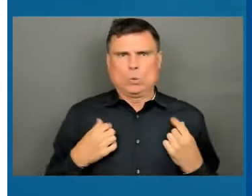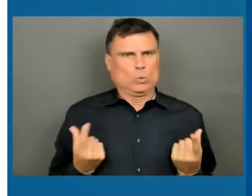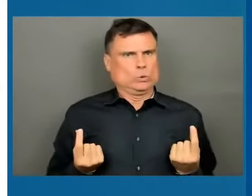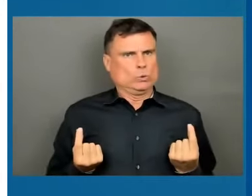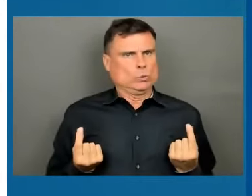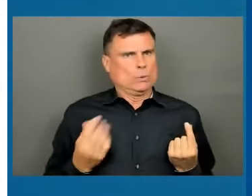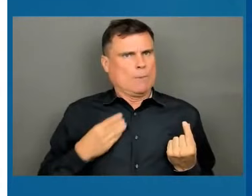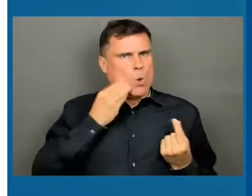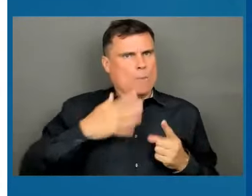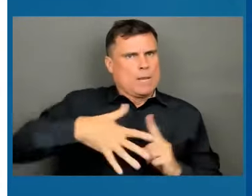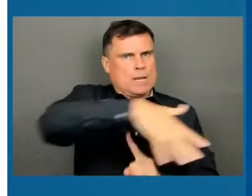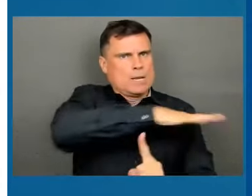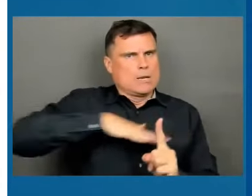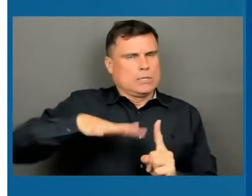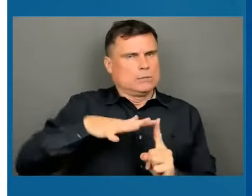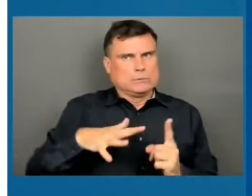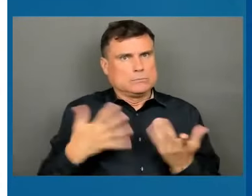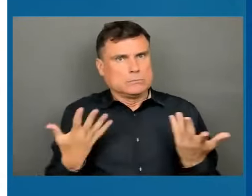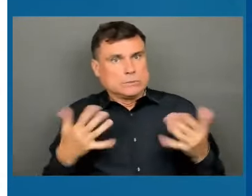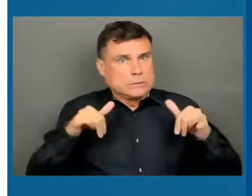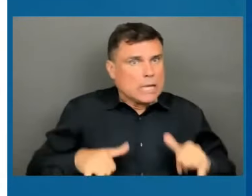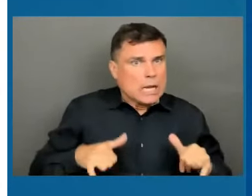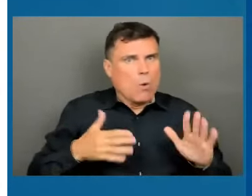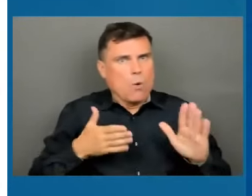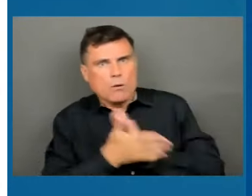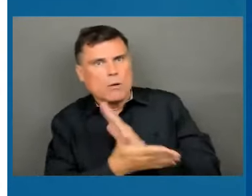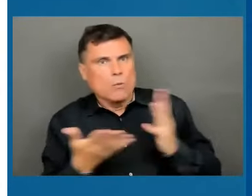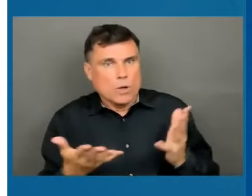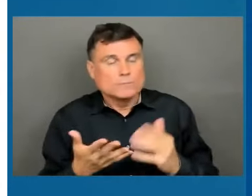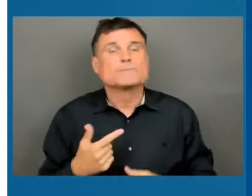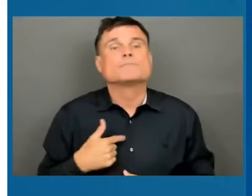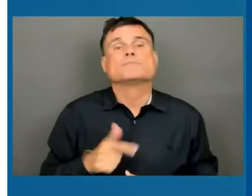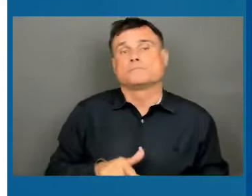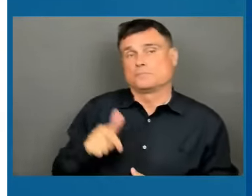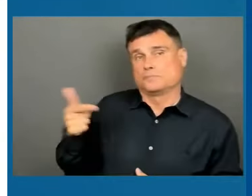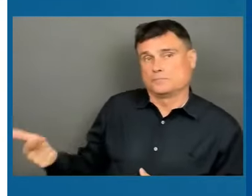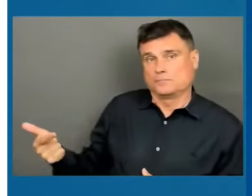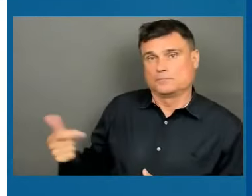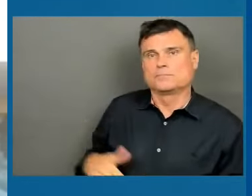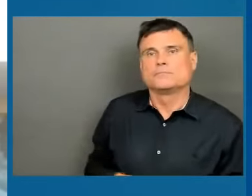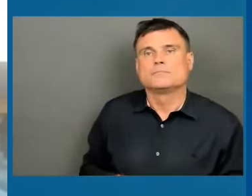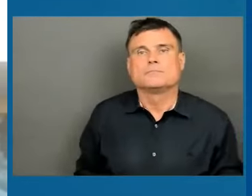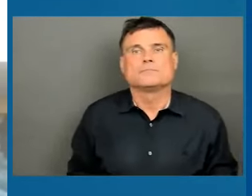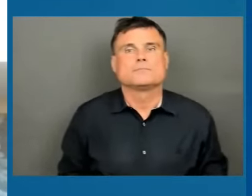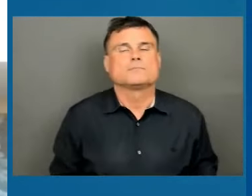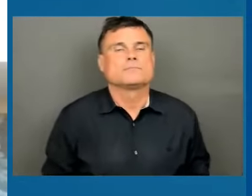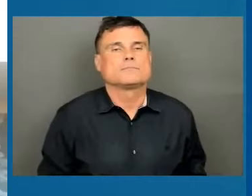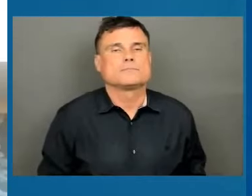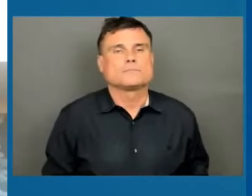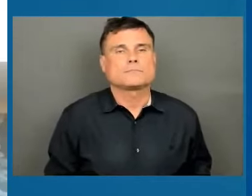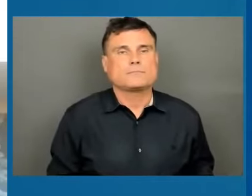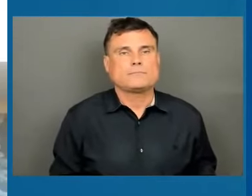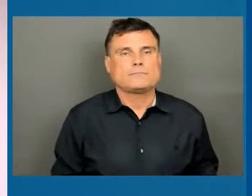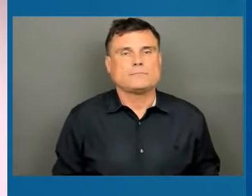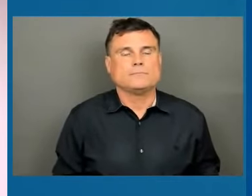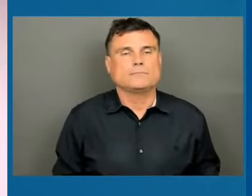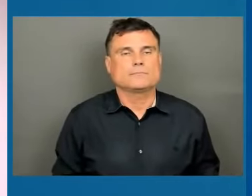river forecast center. So with that, I will turn it over to the next presenter. Thank you very much, Armel